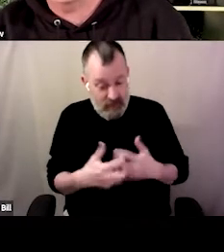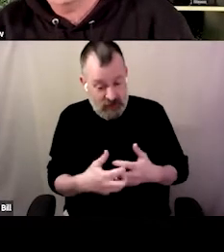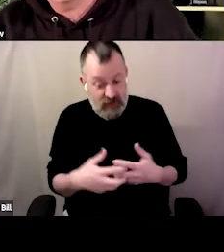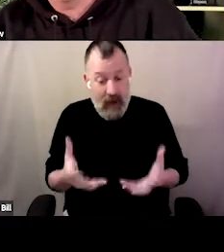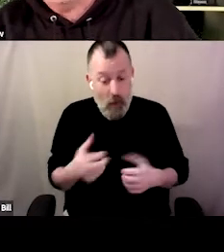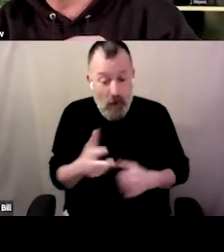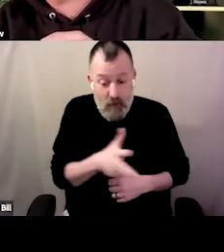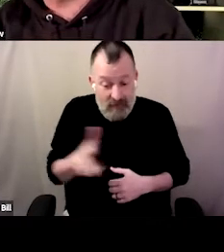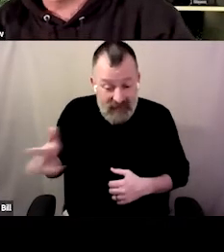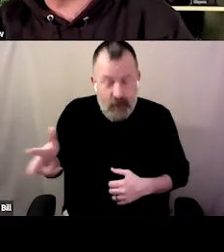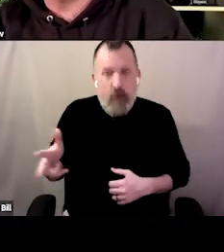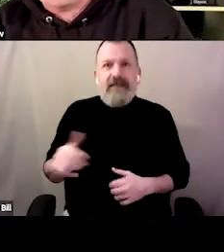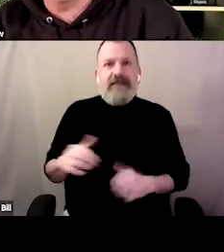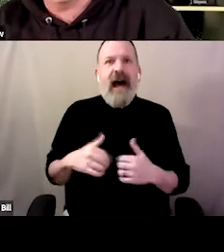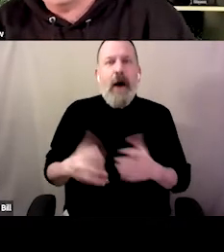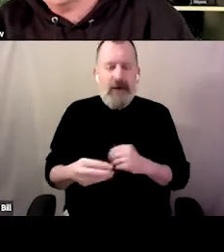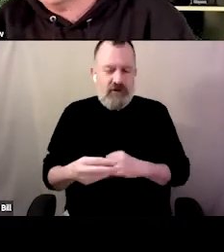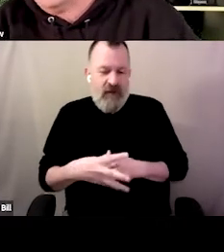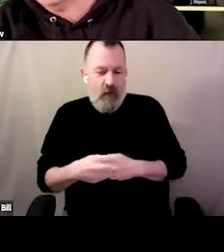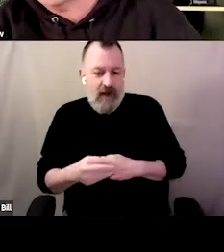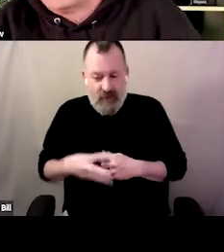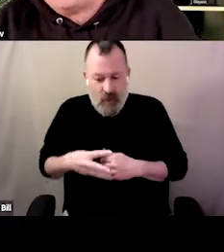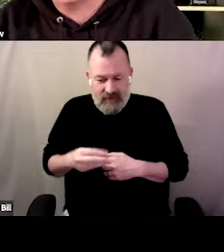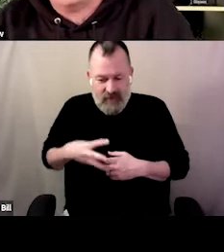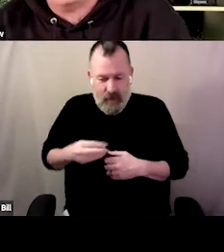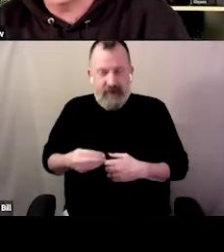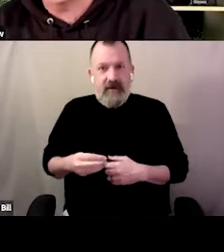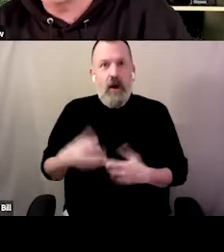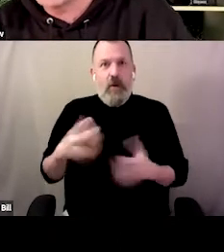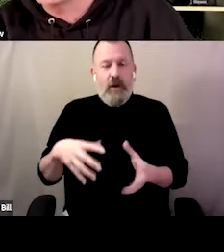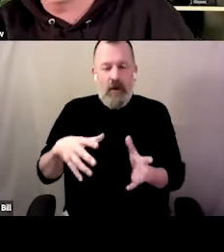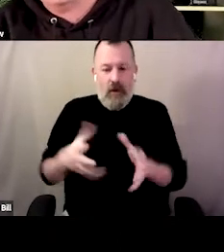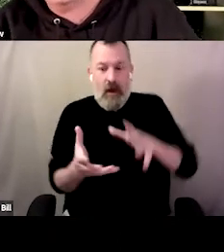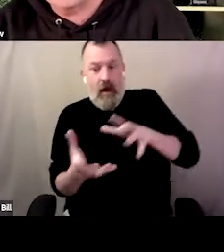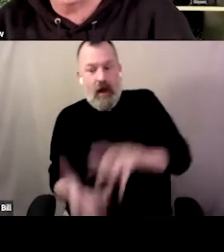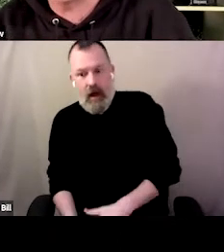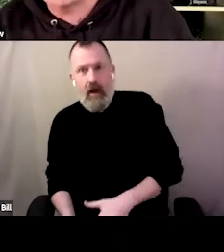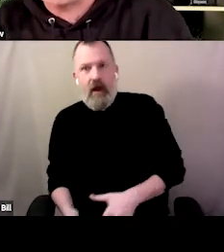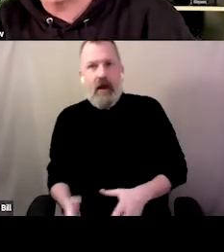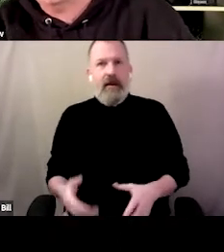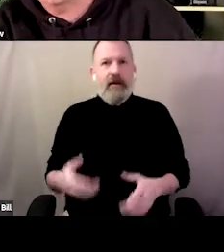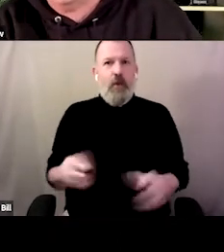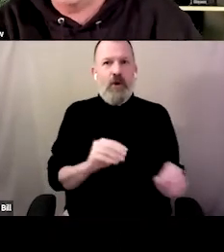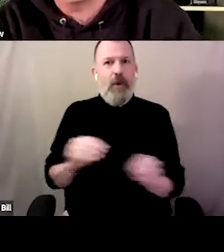CalebBarlow: How much thrust to get out of each one. So the whole doesn't cavities. As you move like in a direction, other than forwards.